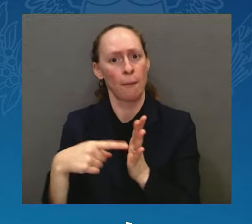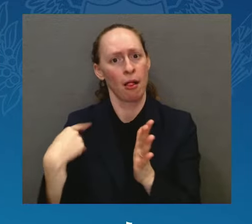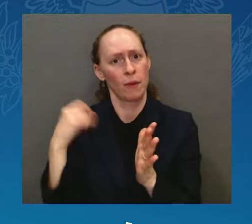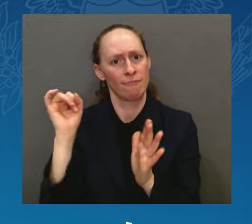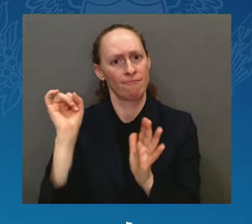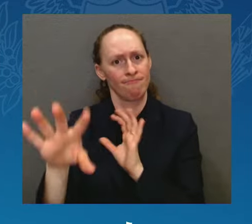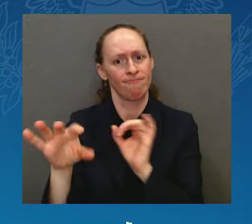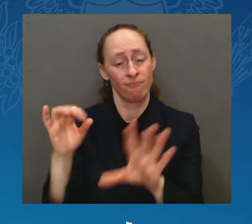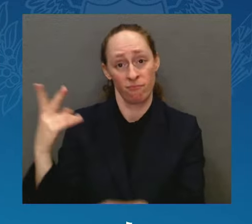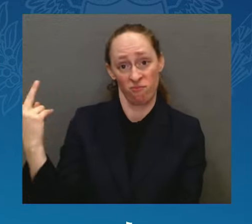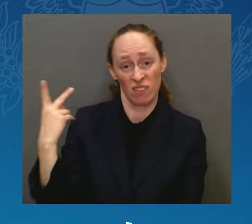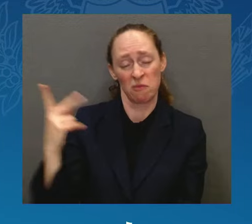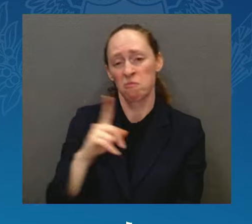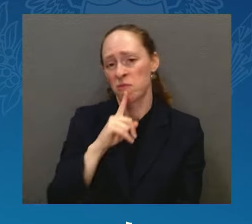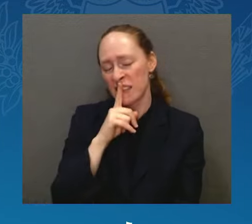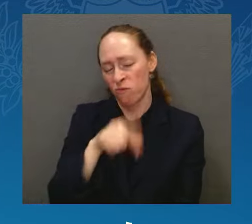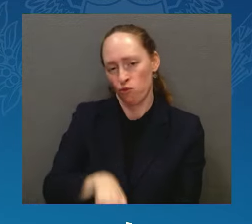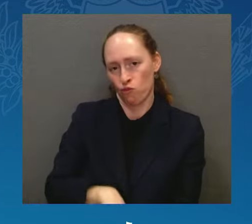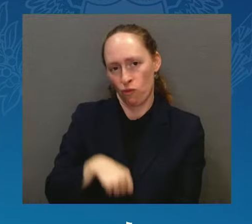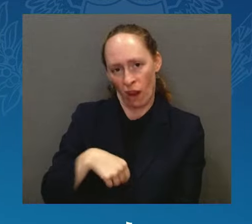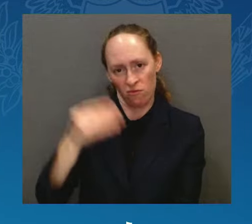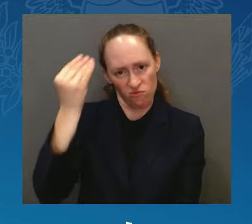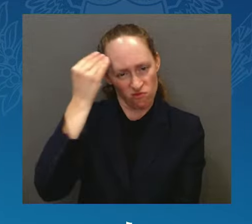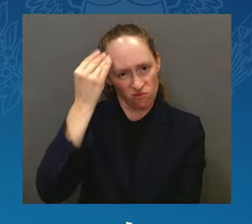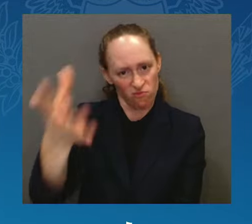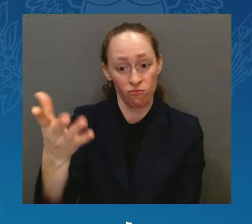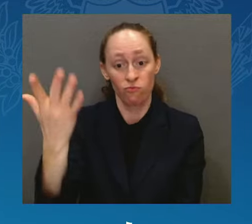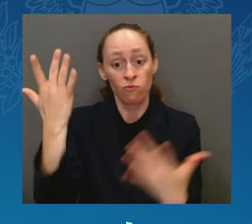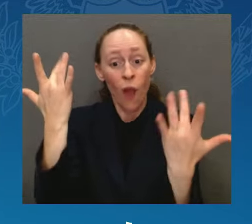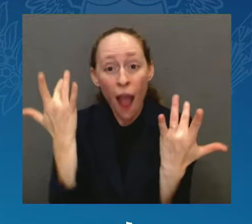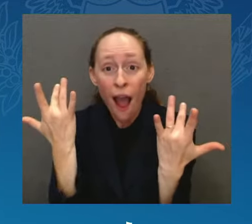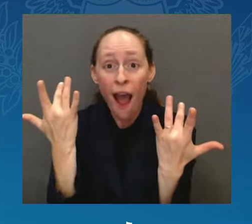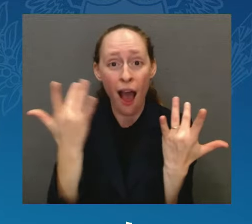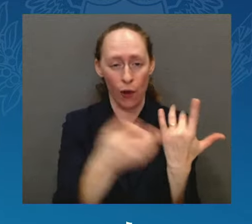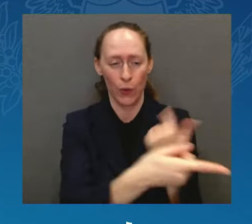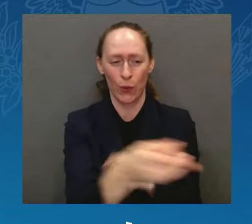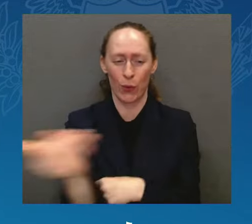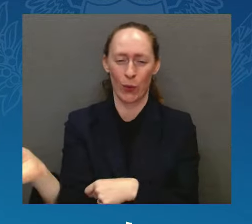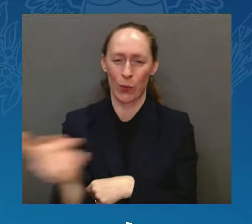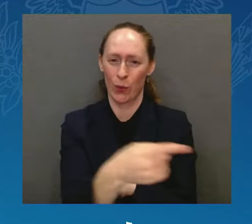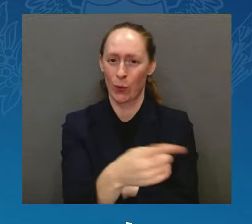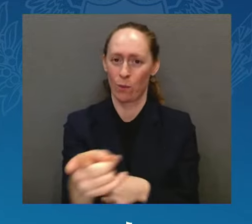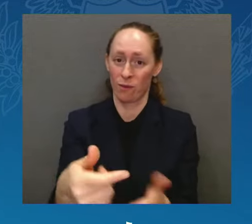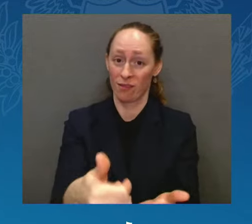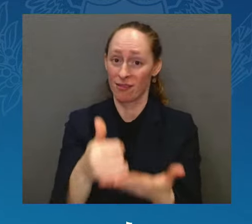and help of the leaders who are here. And with all of that, then, I'm going to end by again